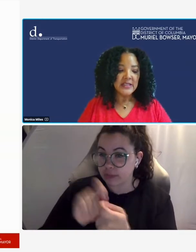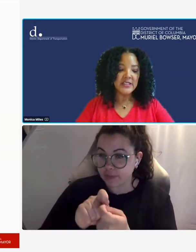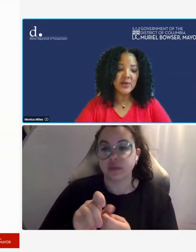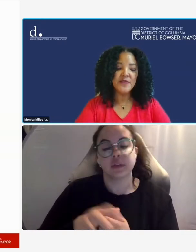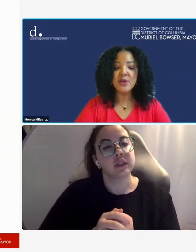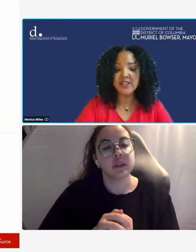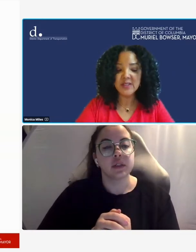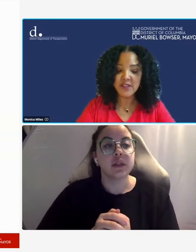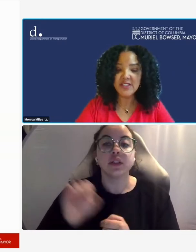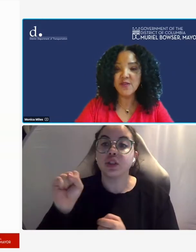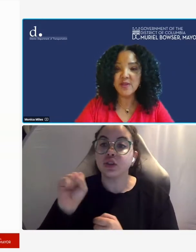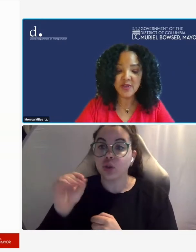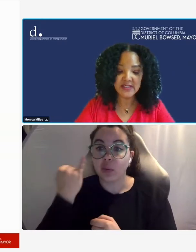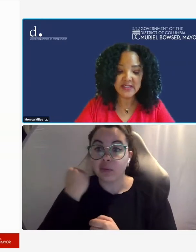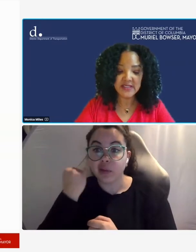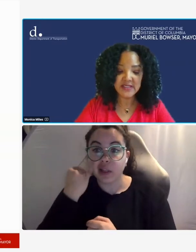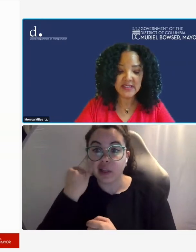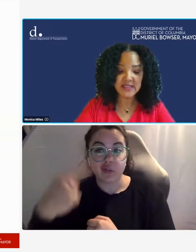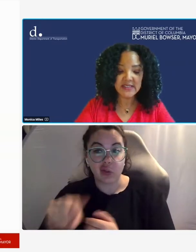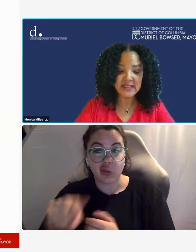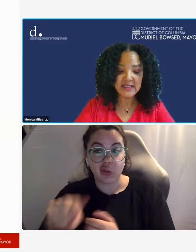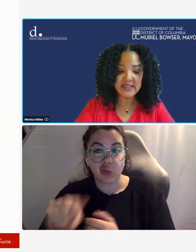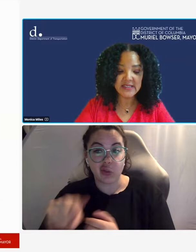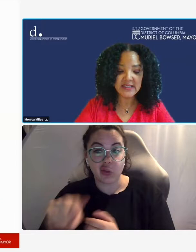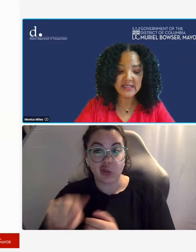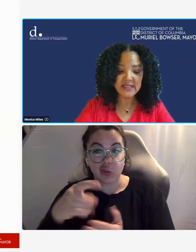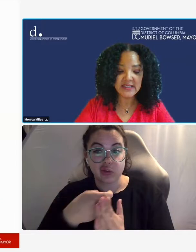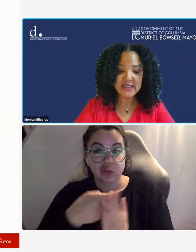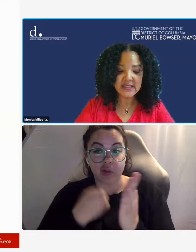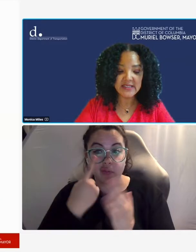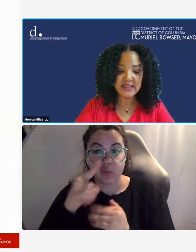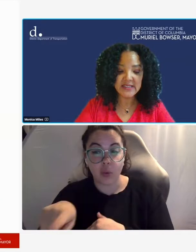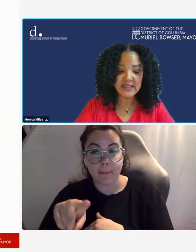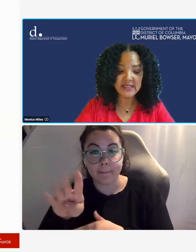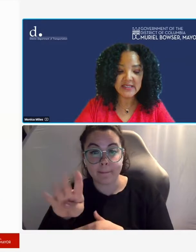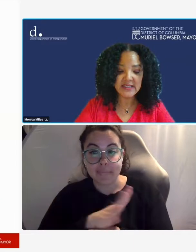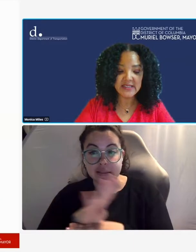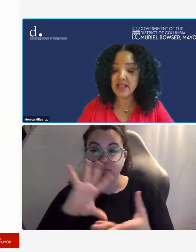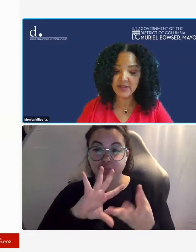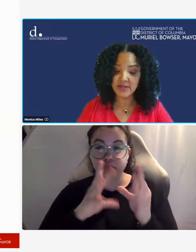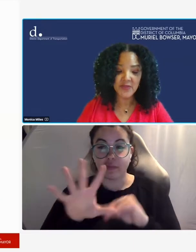so if those expenses for the business added up to five hundred thousand dollars and your direct